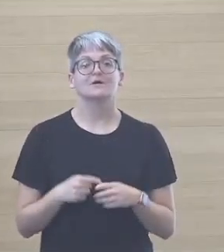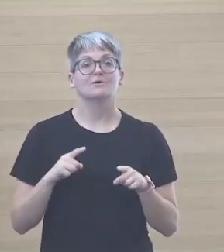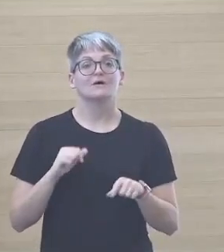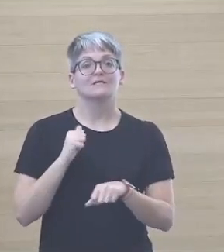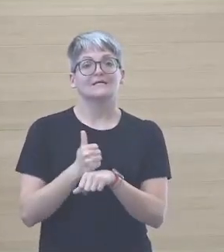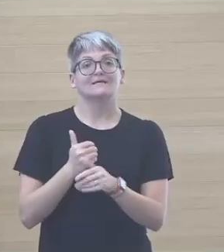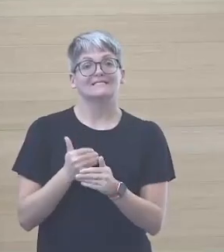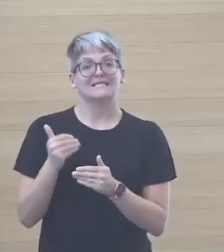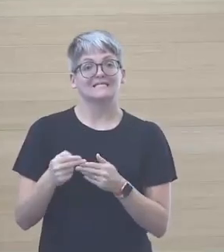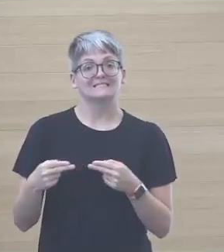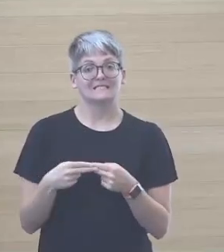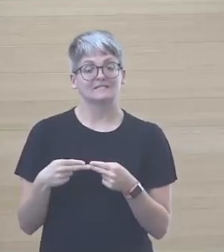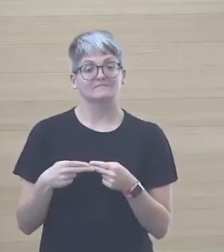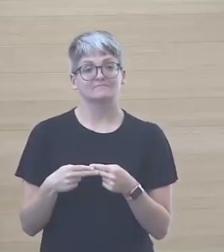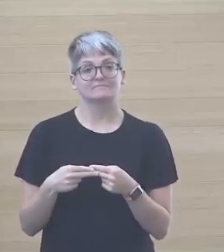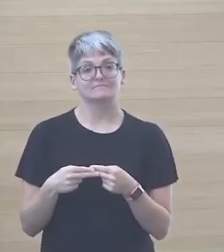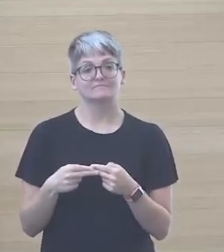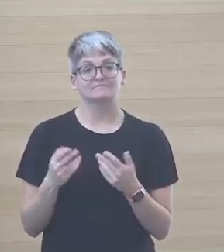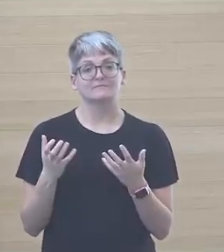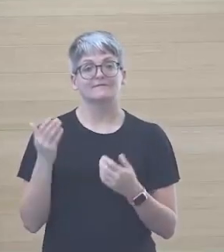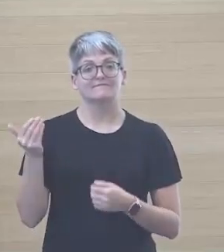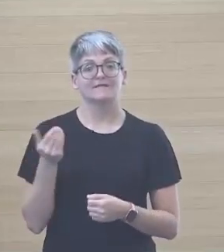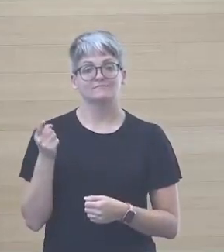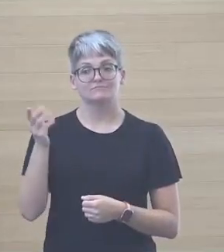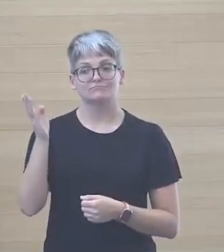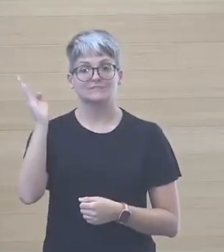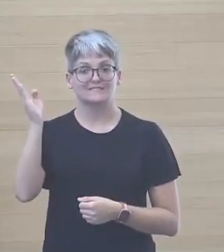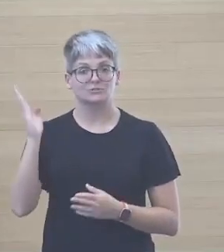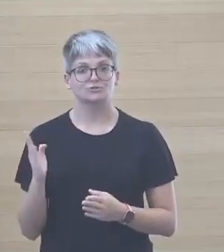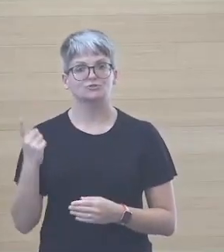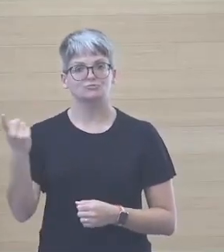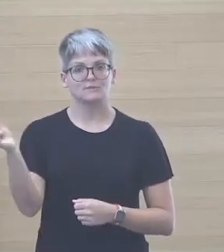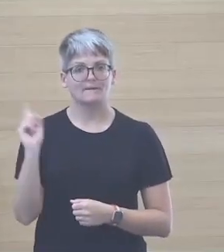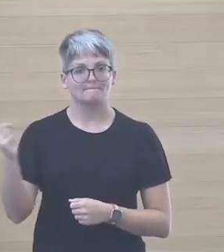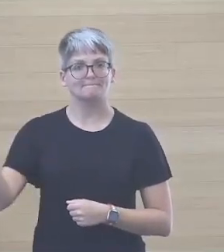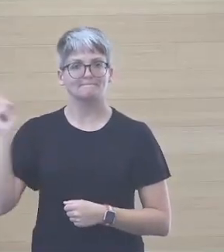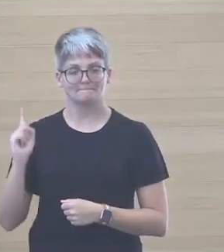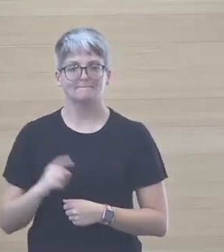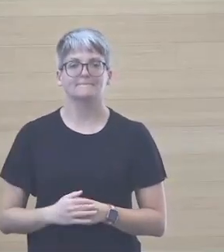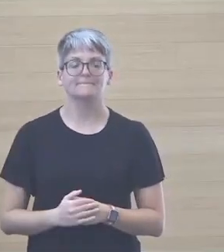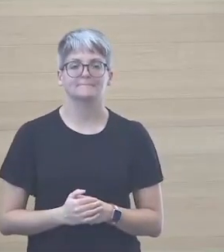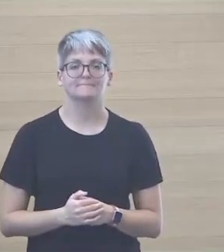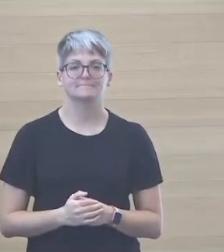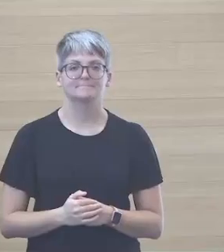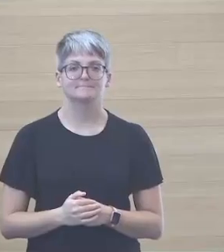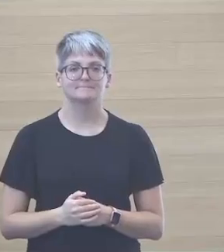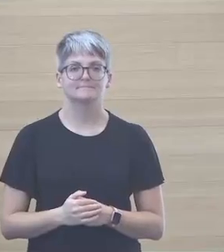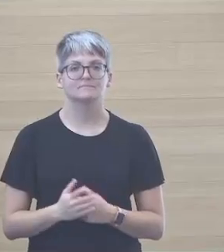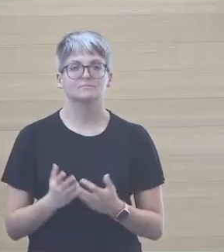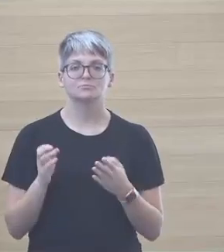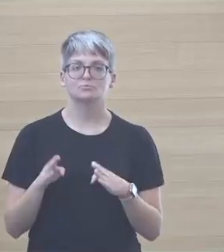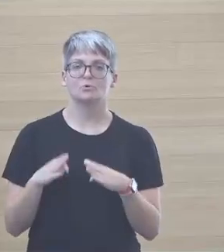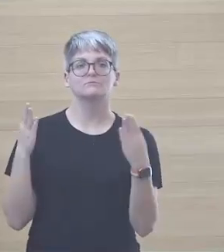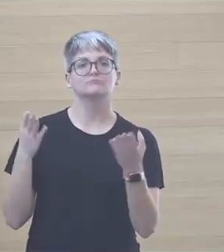I'm going to invite our presenters to come back up. And we want to open it up and talk with you all.